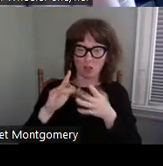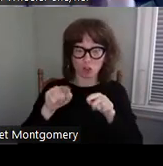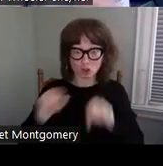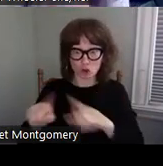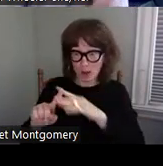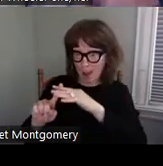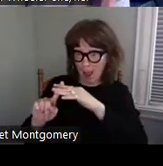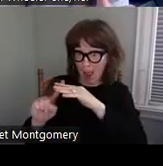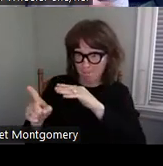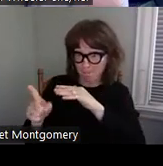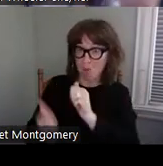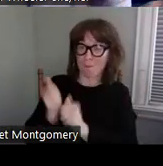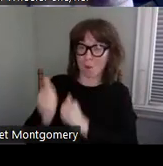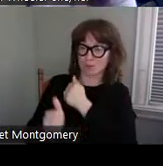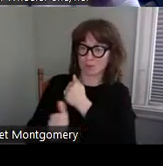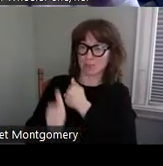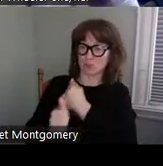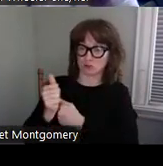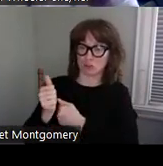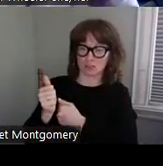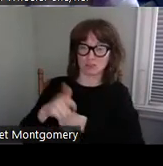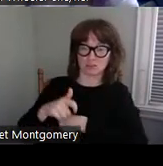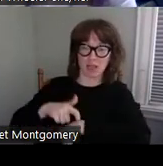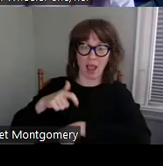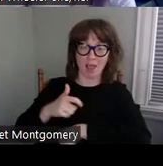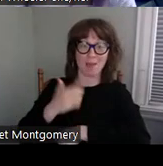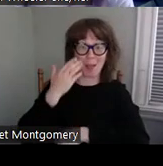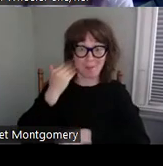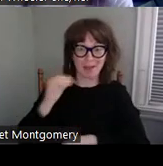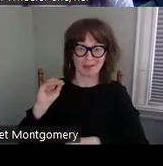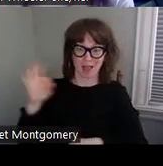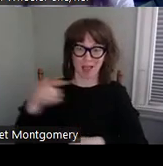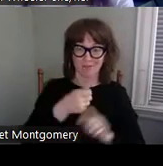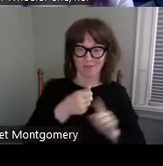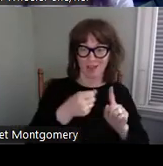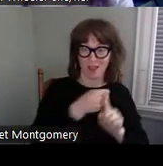distracted the power control by the abusive person, and it's leaving isn't fatal to the